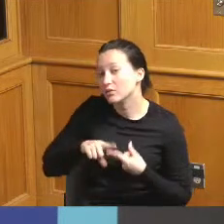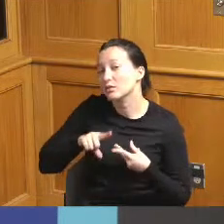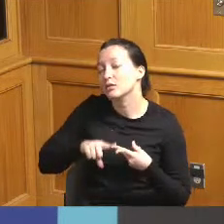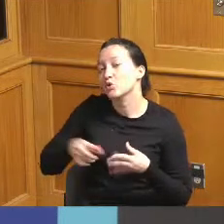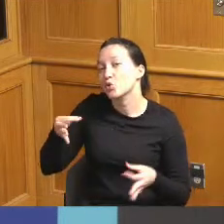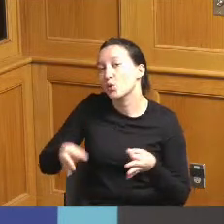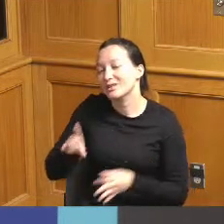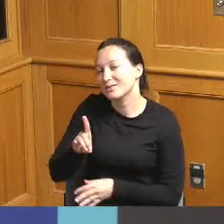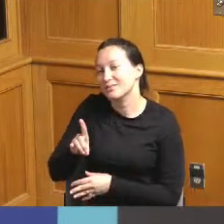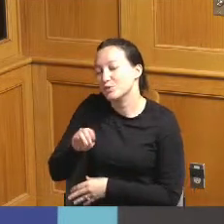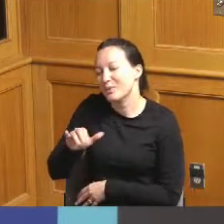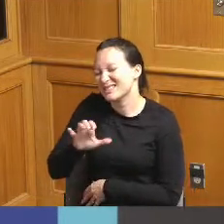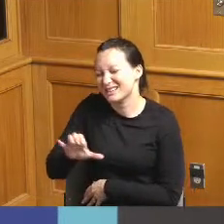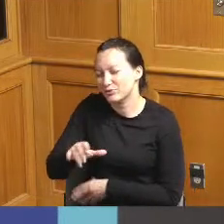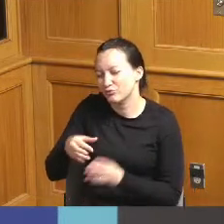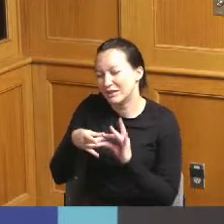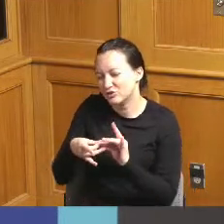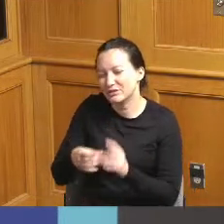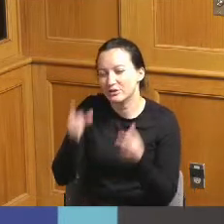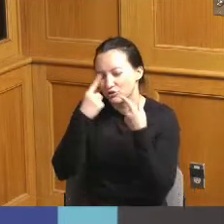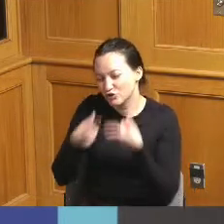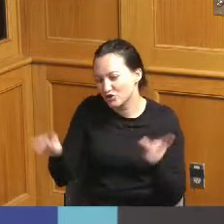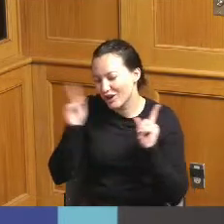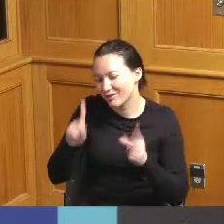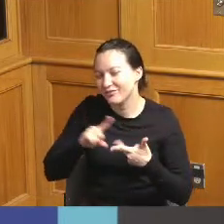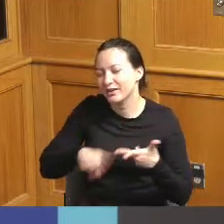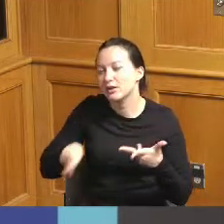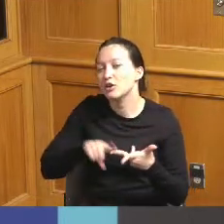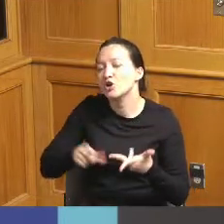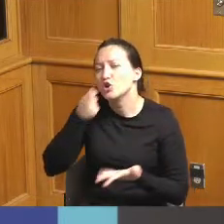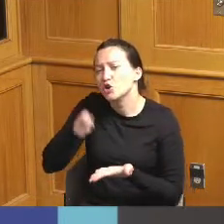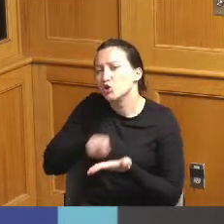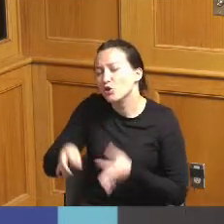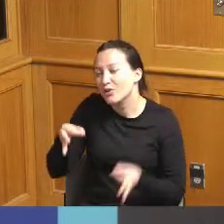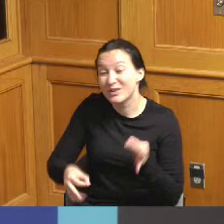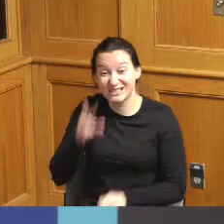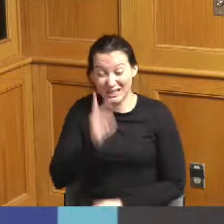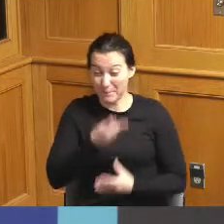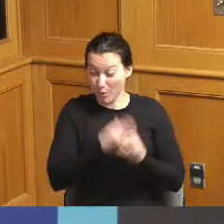Relations Sheriff and the Clerk of Courts you can see both on these slides that these budgets